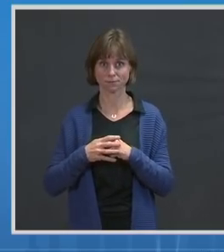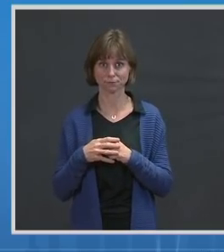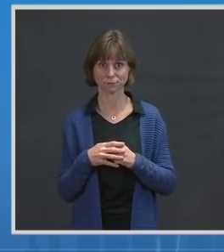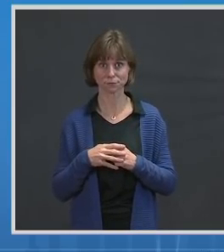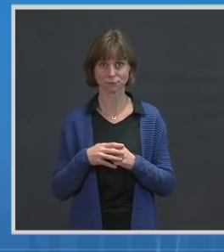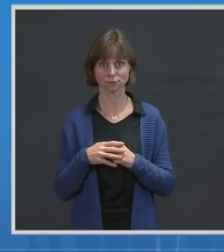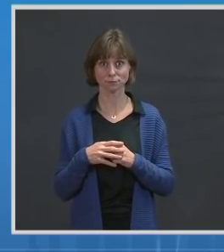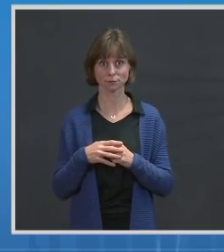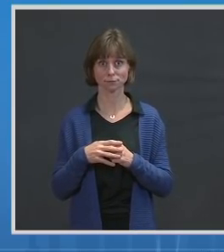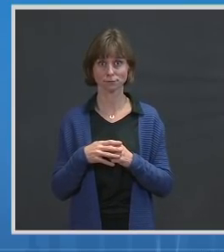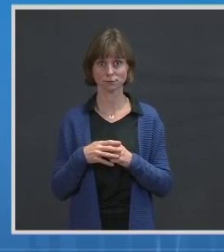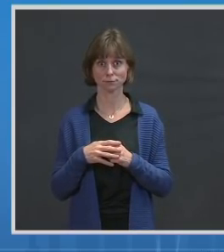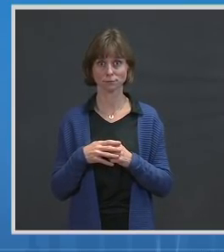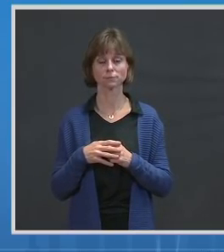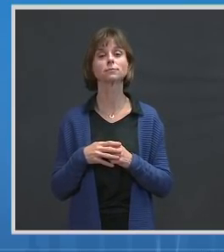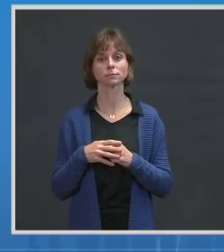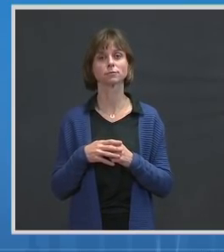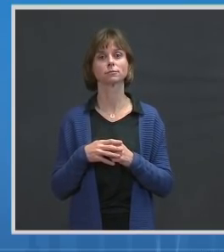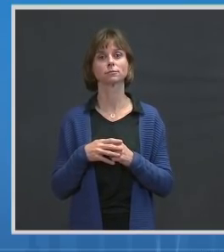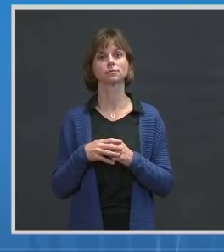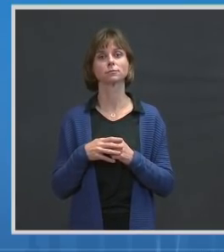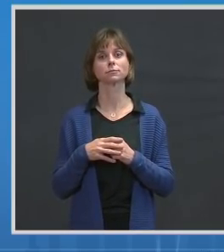Male Speaker: Next, we'll go to Zeke Miller with the Associated Press.